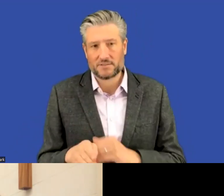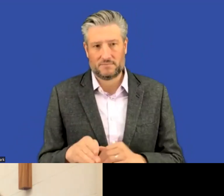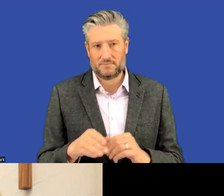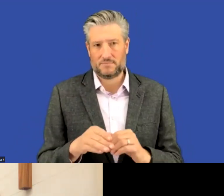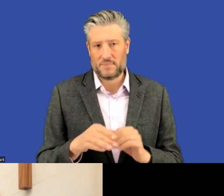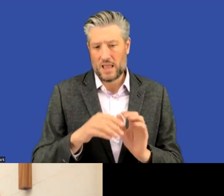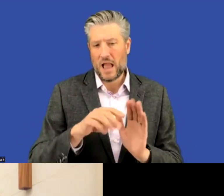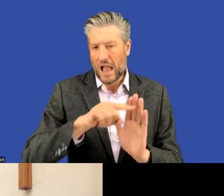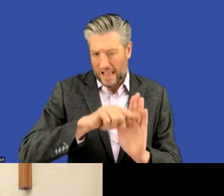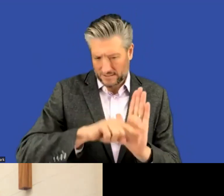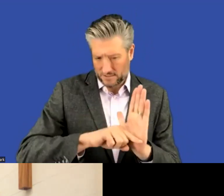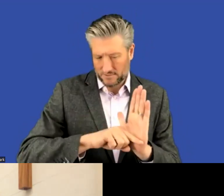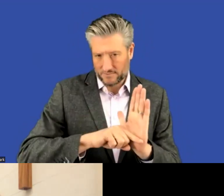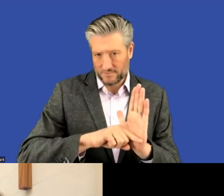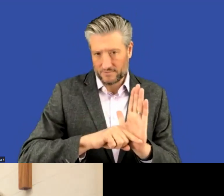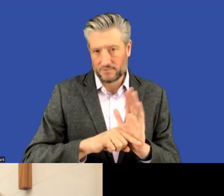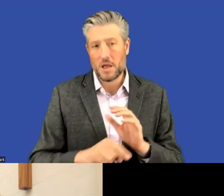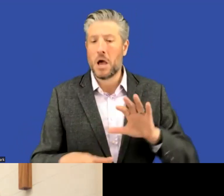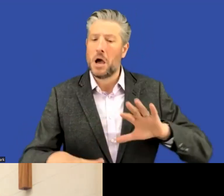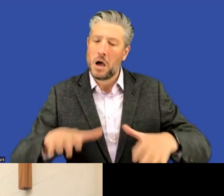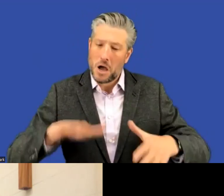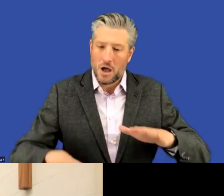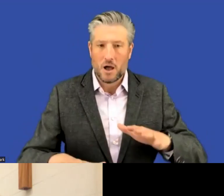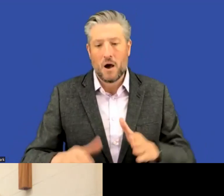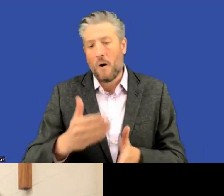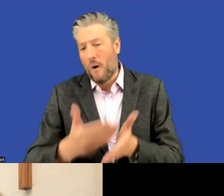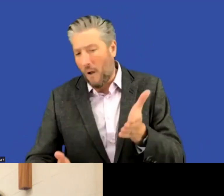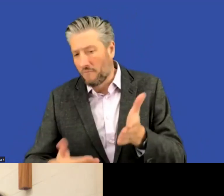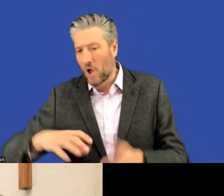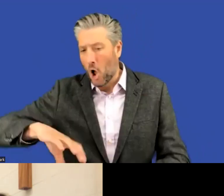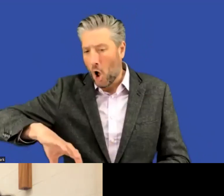than half of the member states have actually transposed into national legislation.